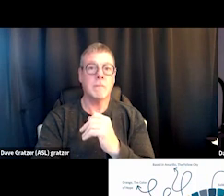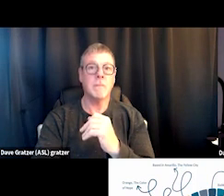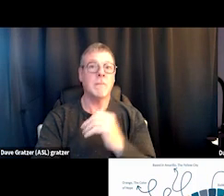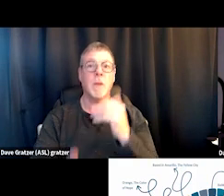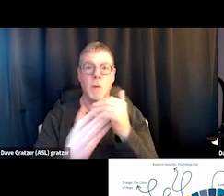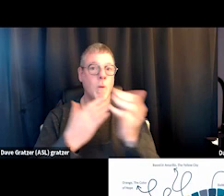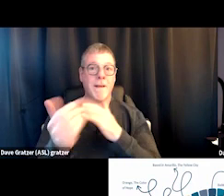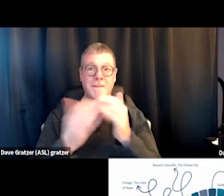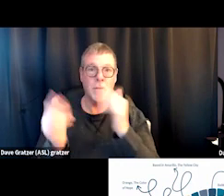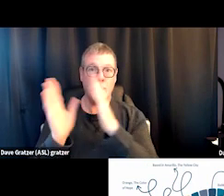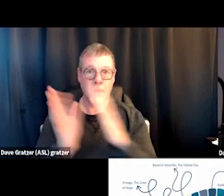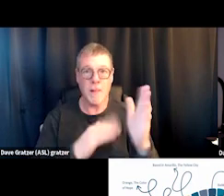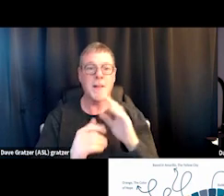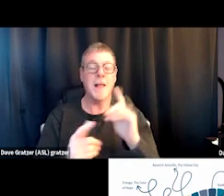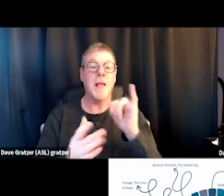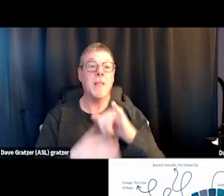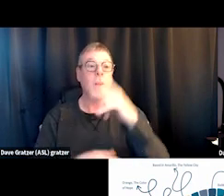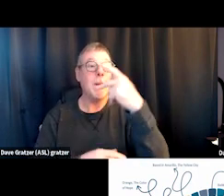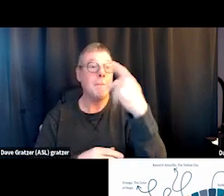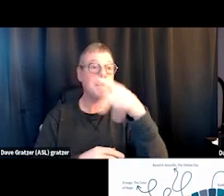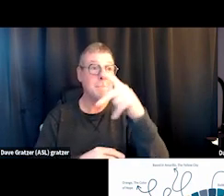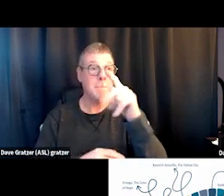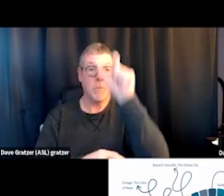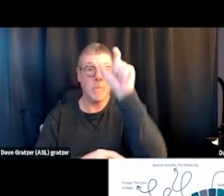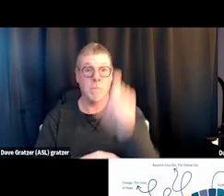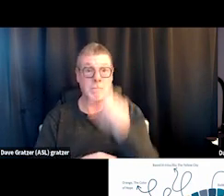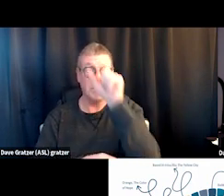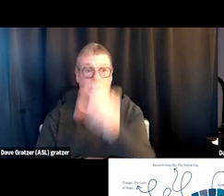those purple arrows all are pointing